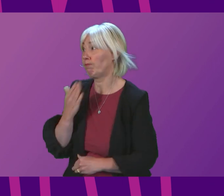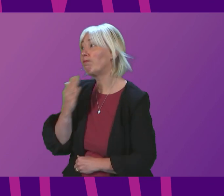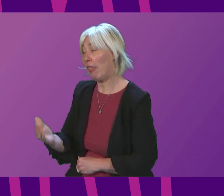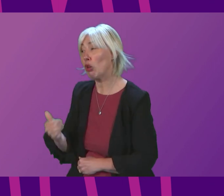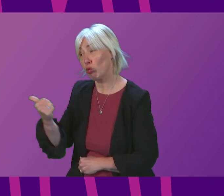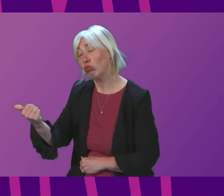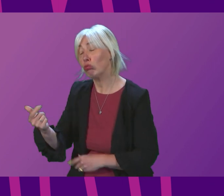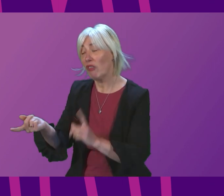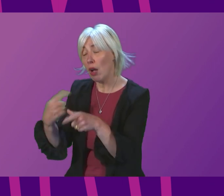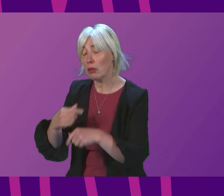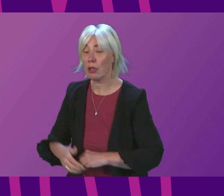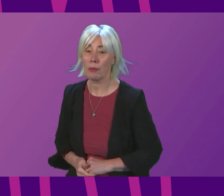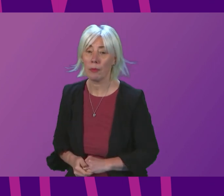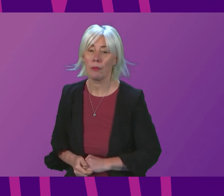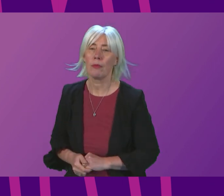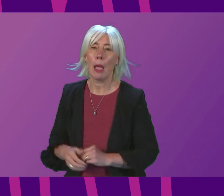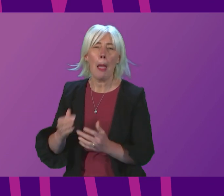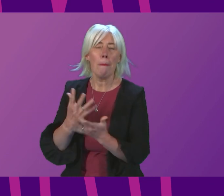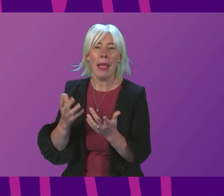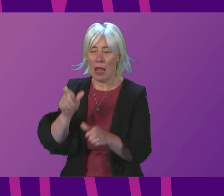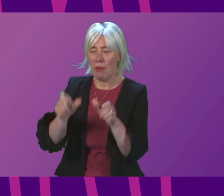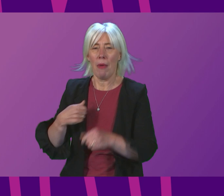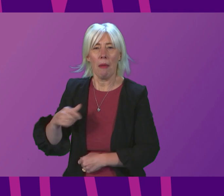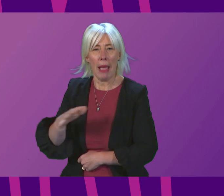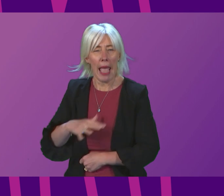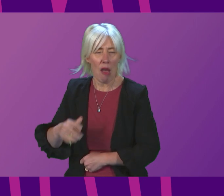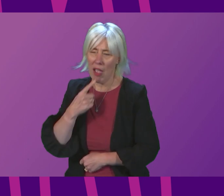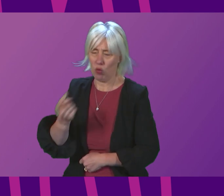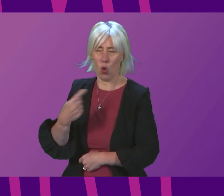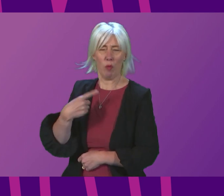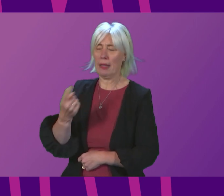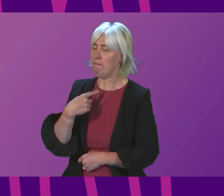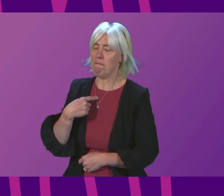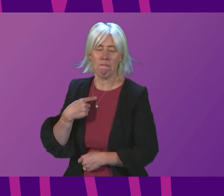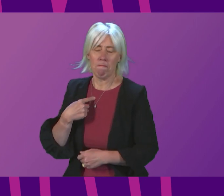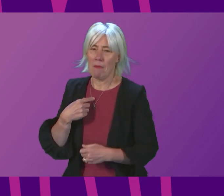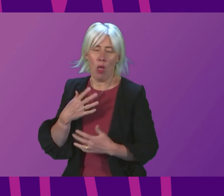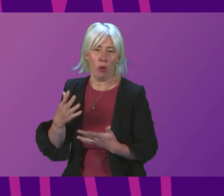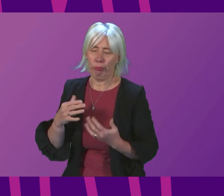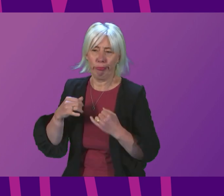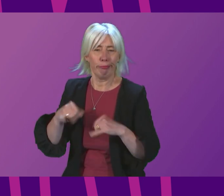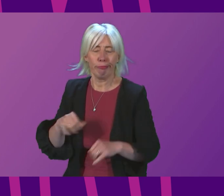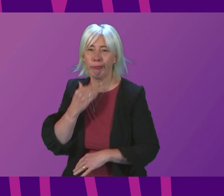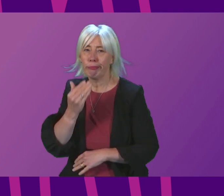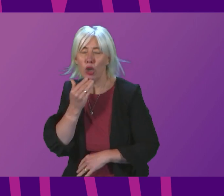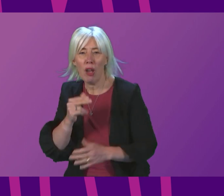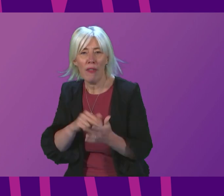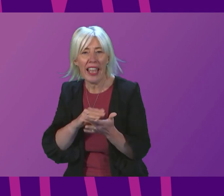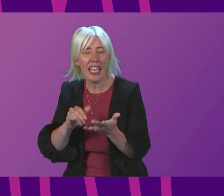for personal protective equipment. Many constituents have told me that, due to the total lack of NHS provision in their areas,